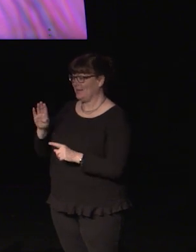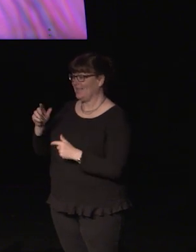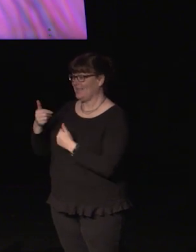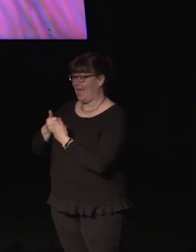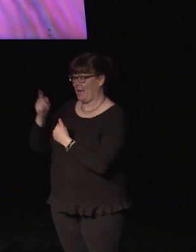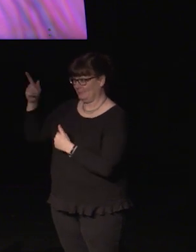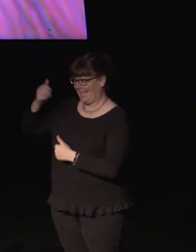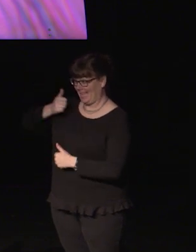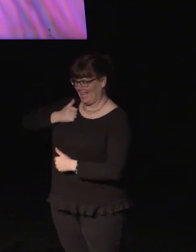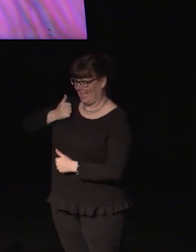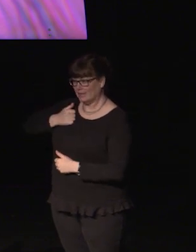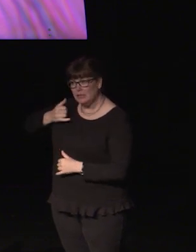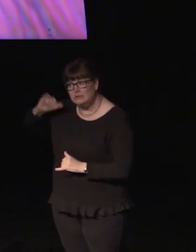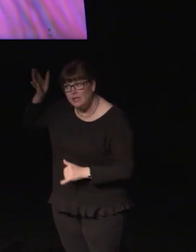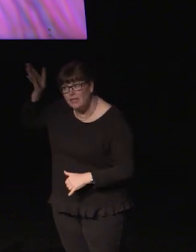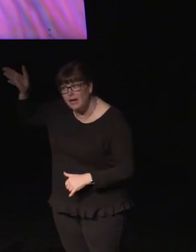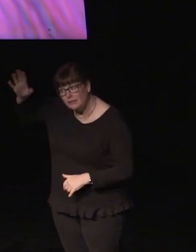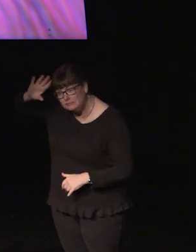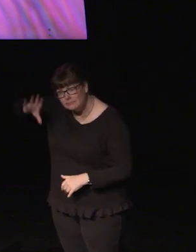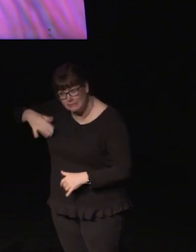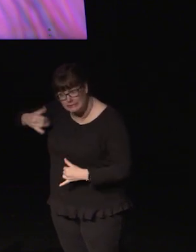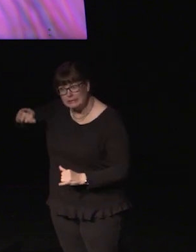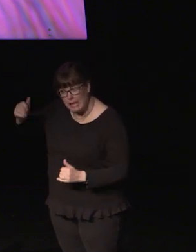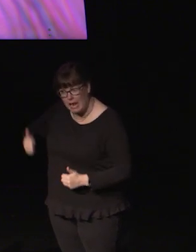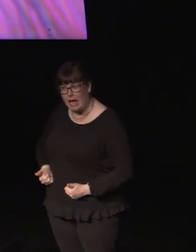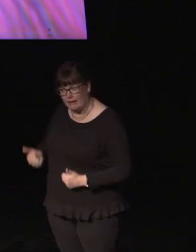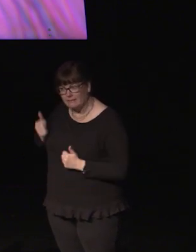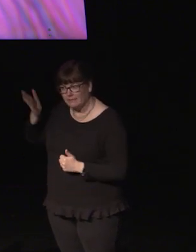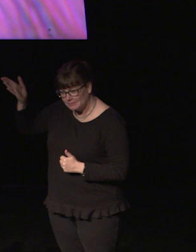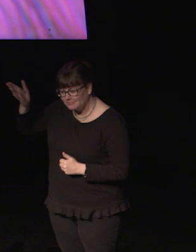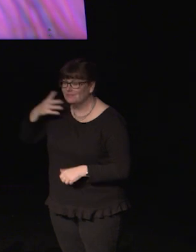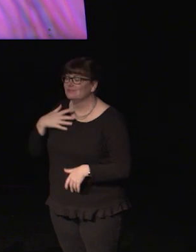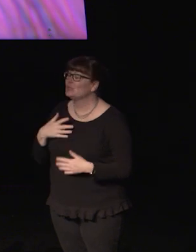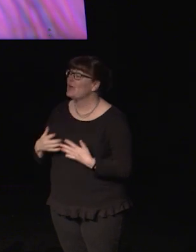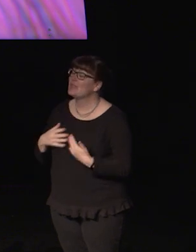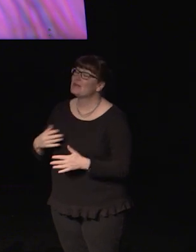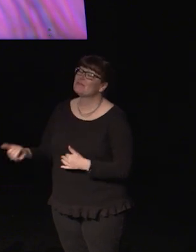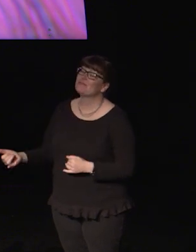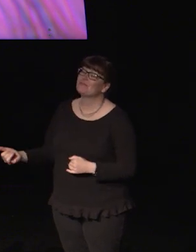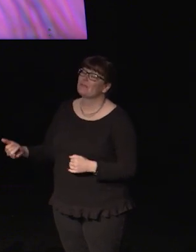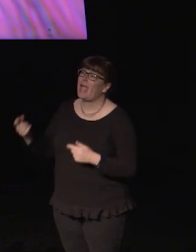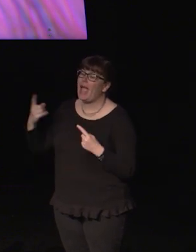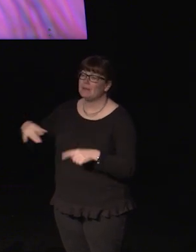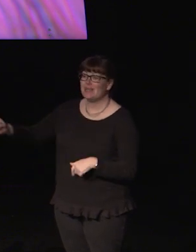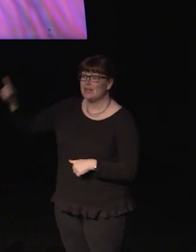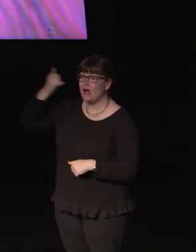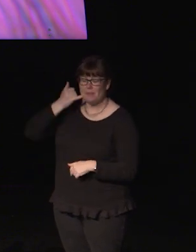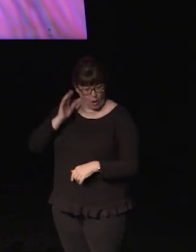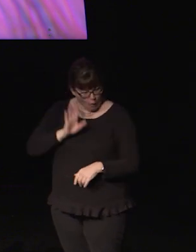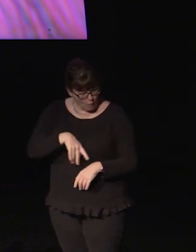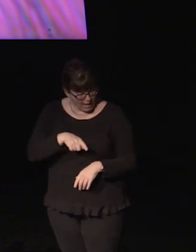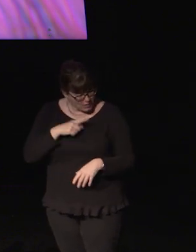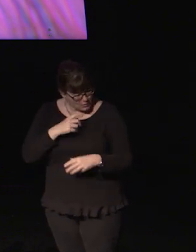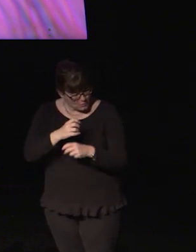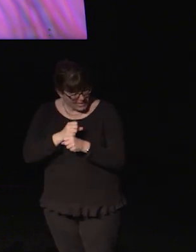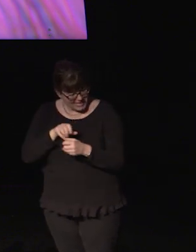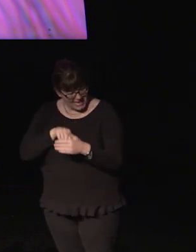Yes, they still do exist. MEGHAN LAUGHS And... And I also get a call from them and they say, "Oh, hey, you can get access to the VIP demo."